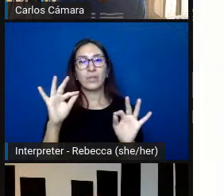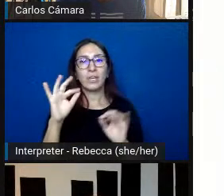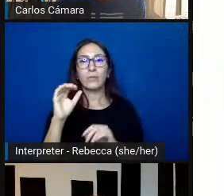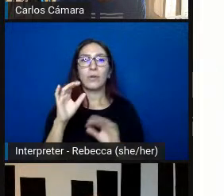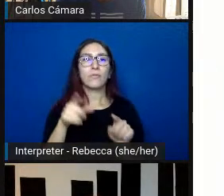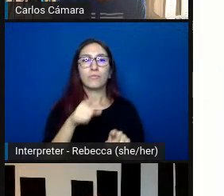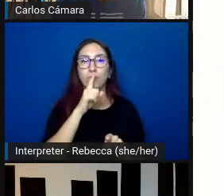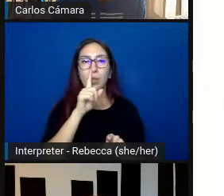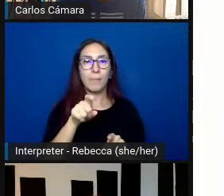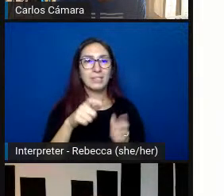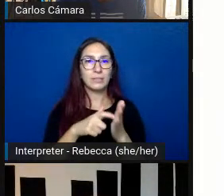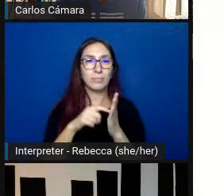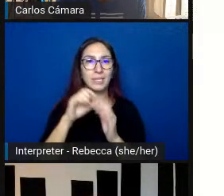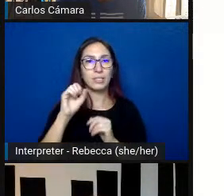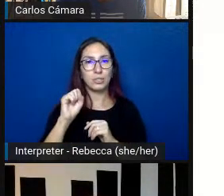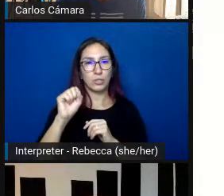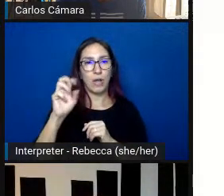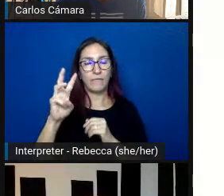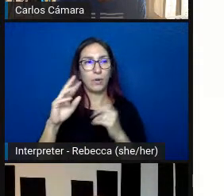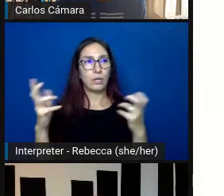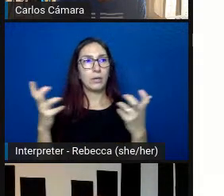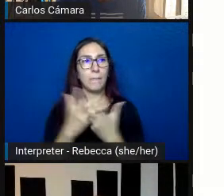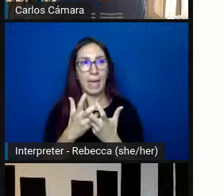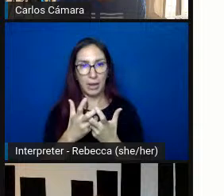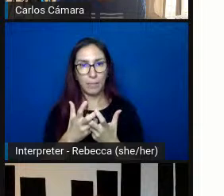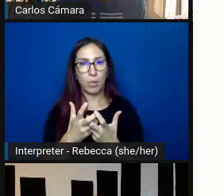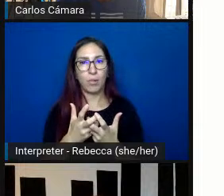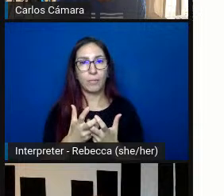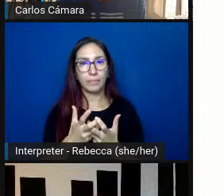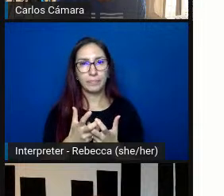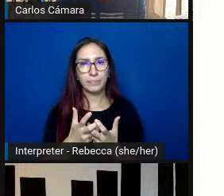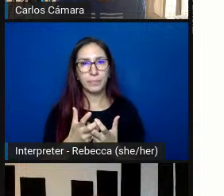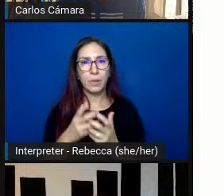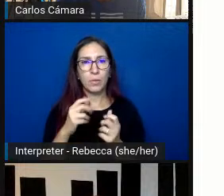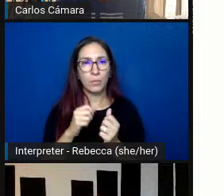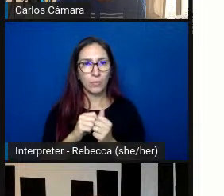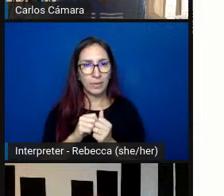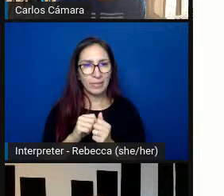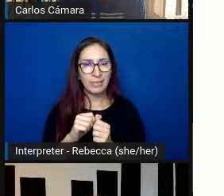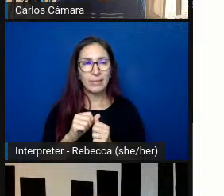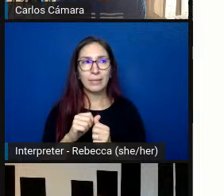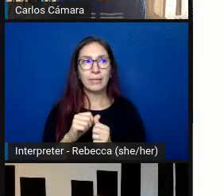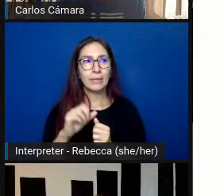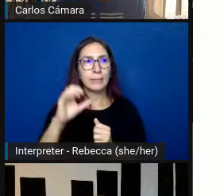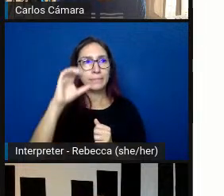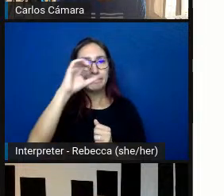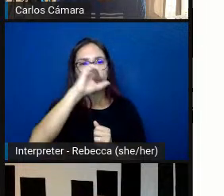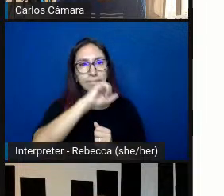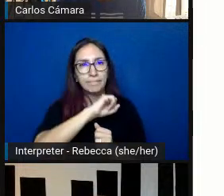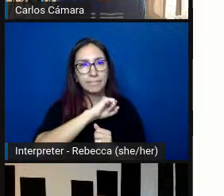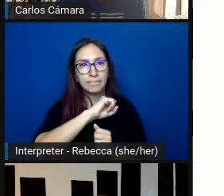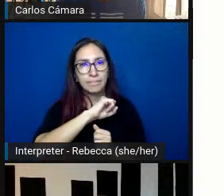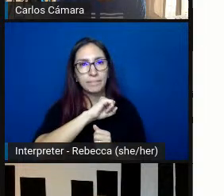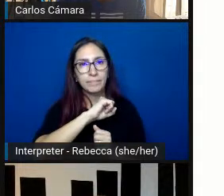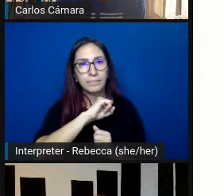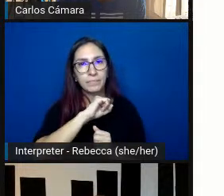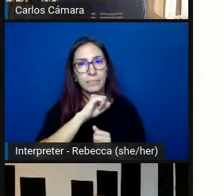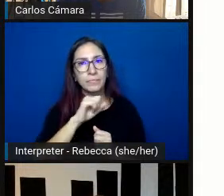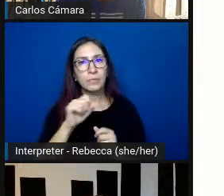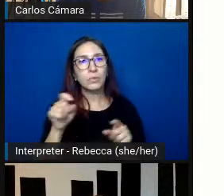extension in this directory must be free software compatible. Exactly as in the workplace.